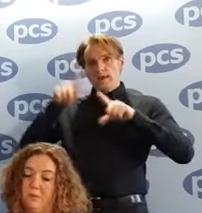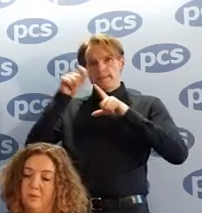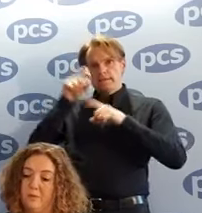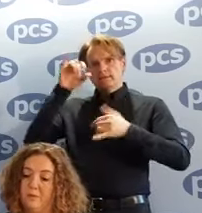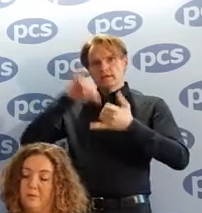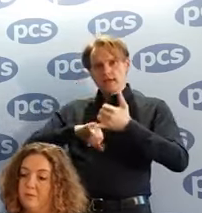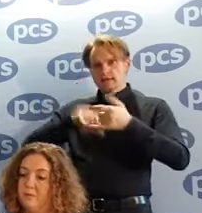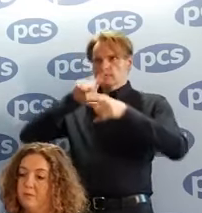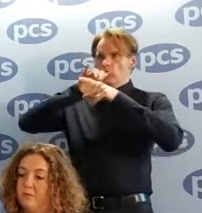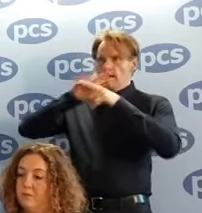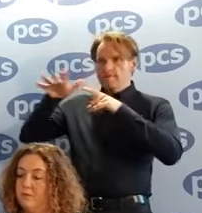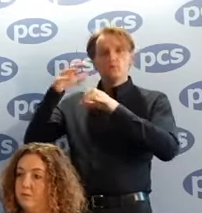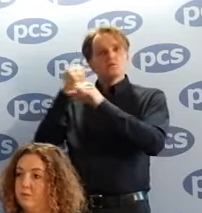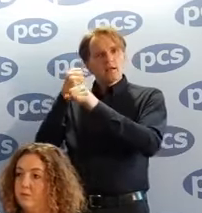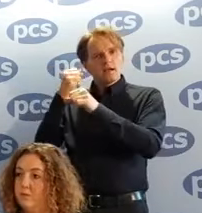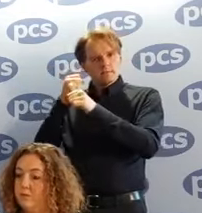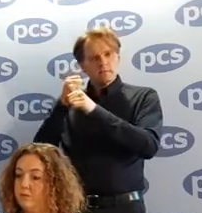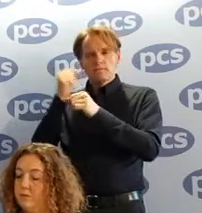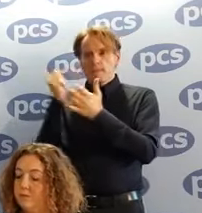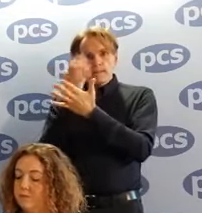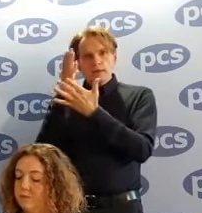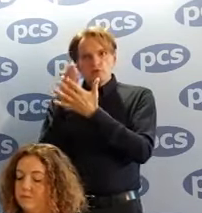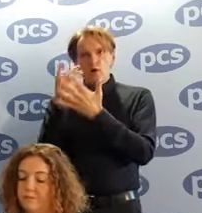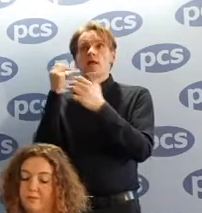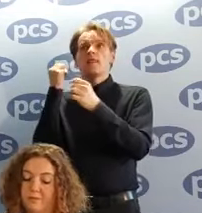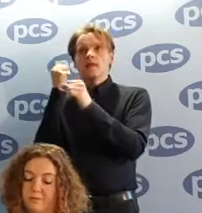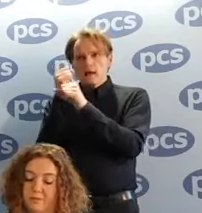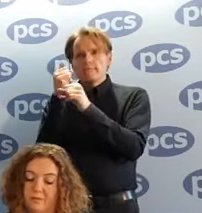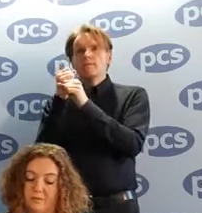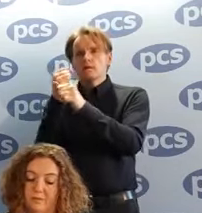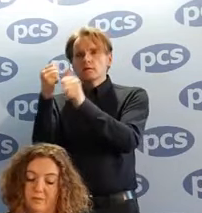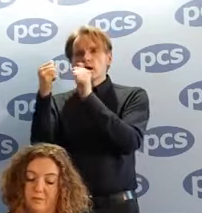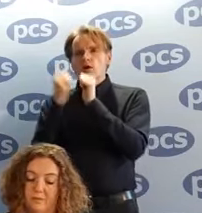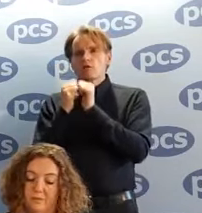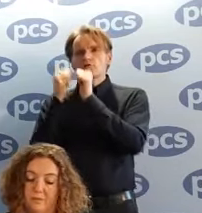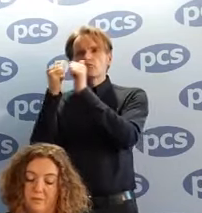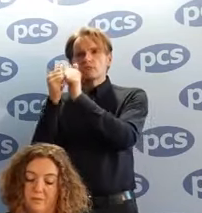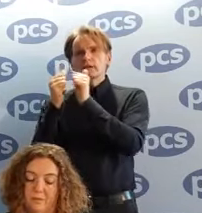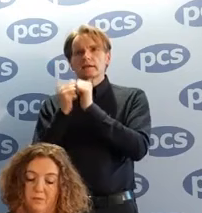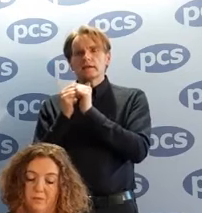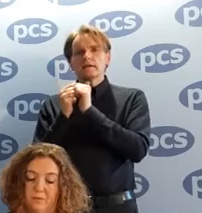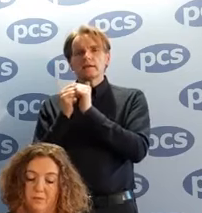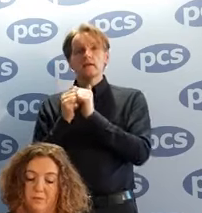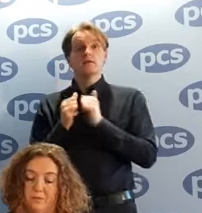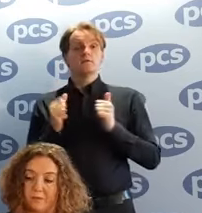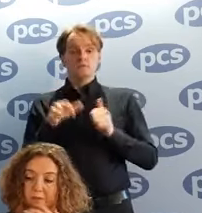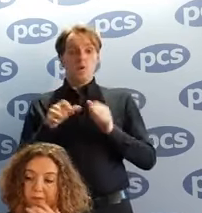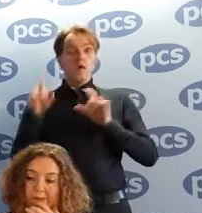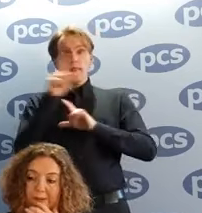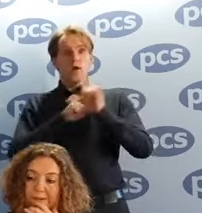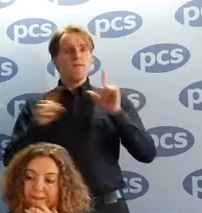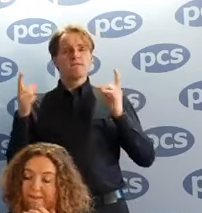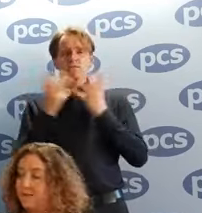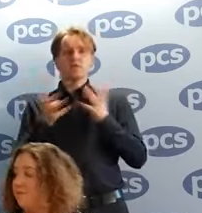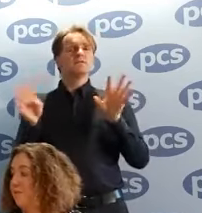ensuring we have a government that agrees with the policies this union has and so we're going to talk about so much you know and on some days we'll talk